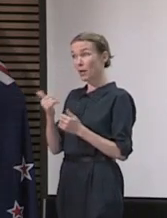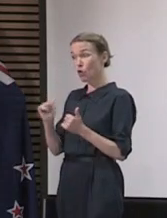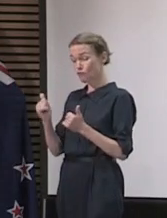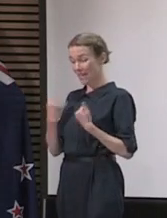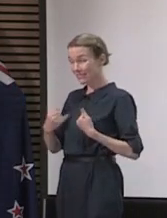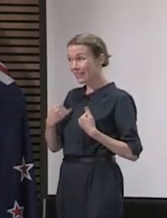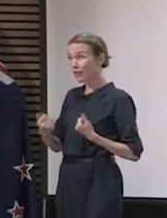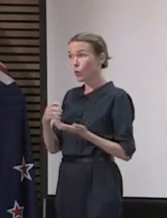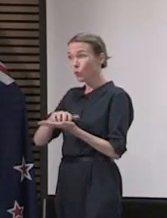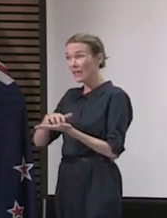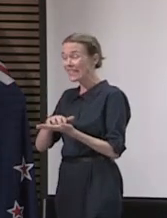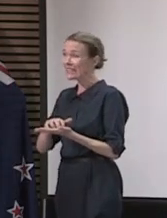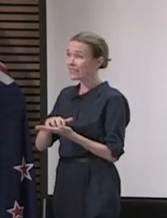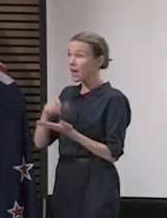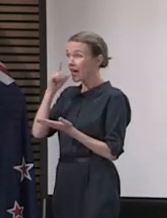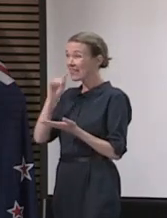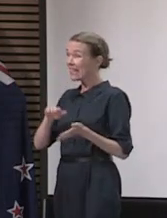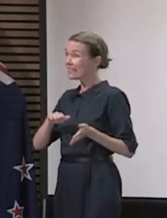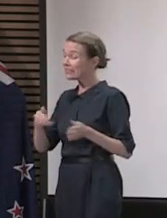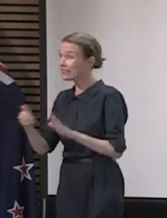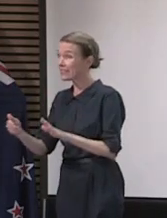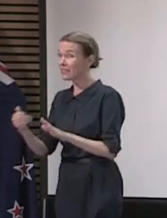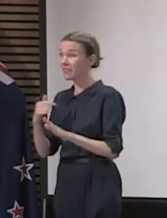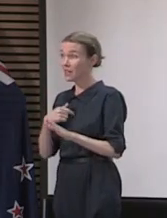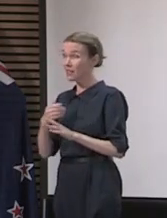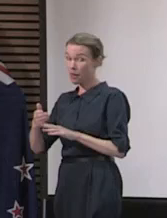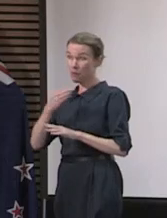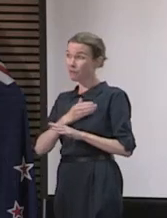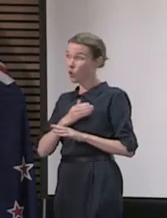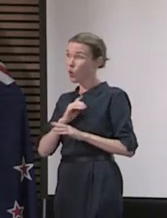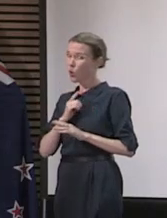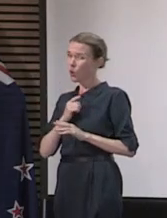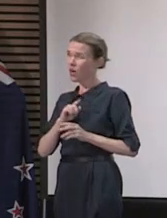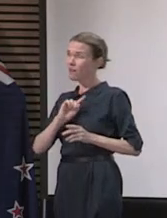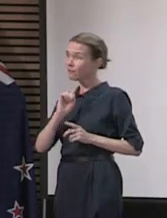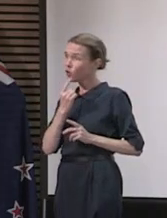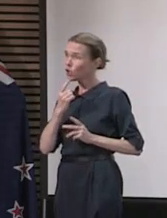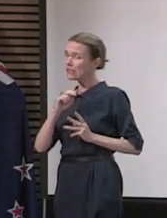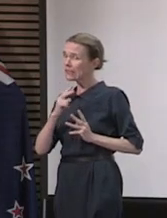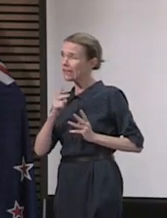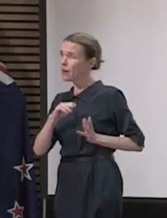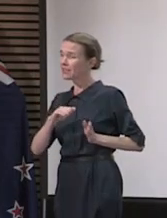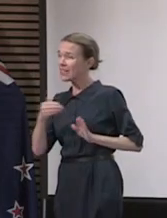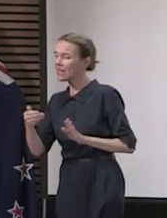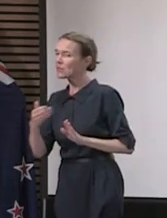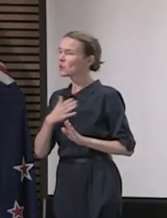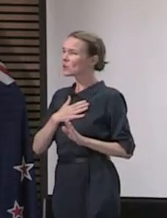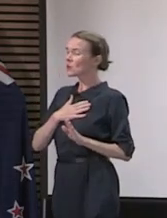impact of that, on a vulnerable community and so when we saw those initial